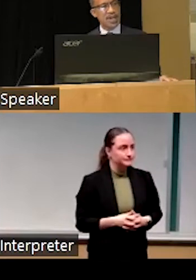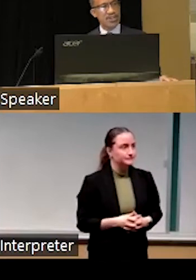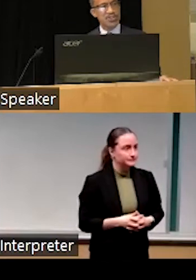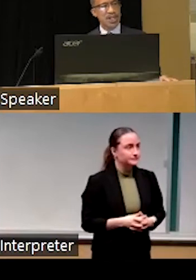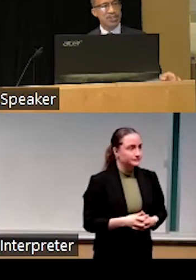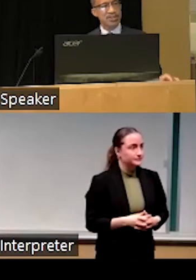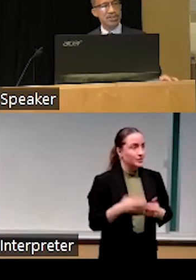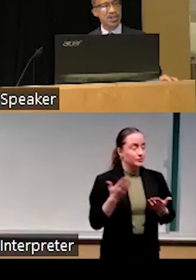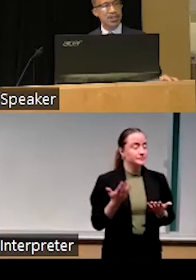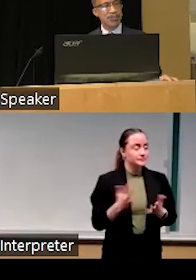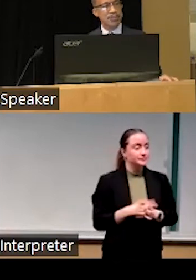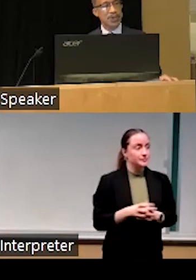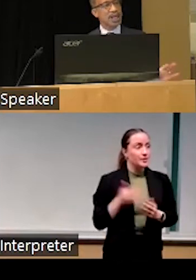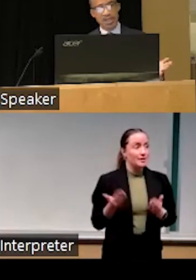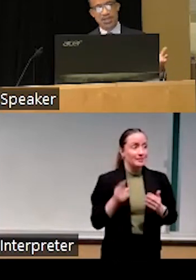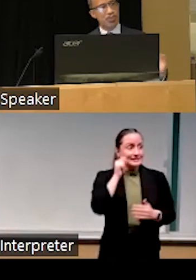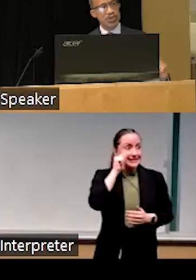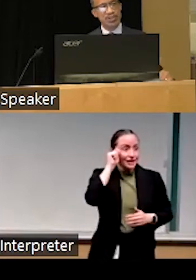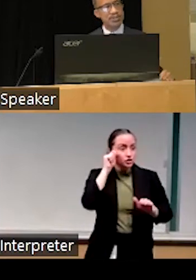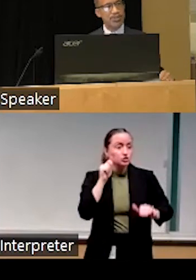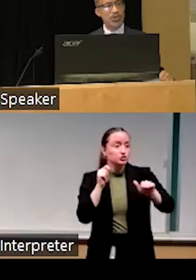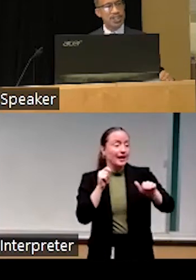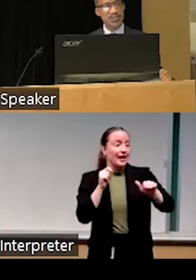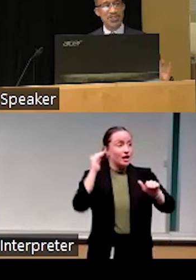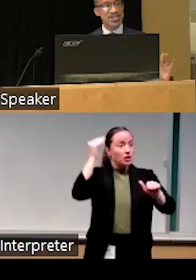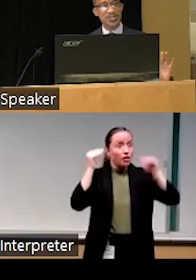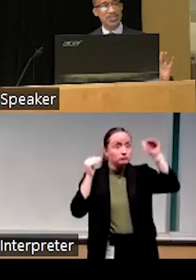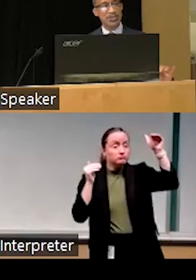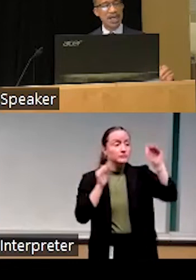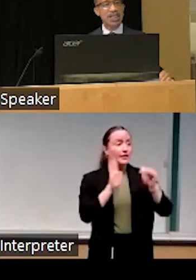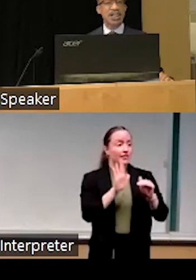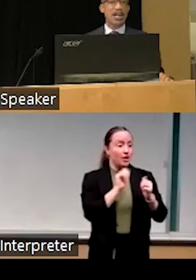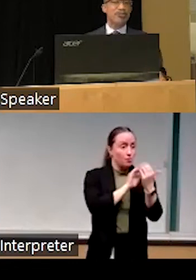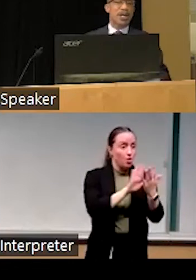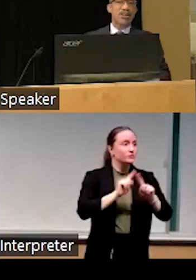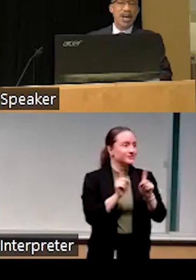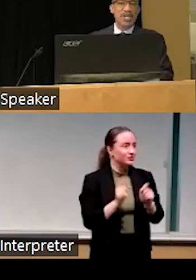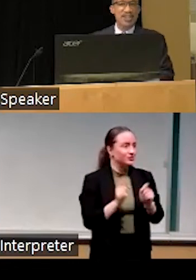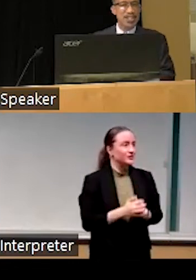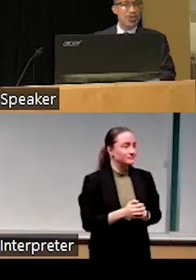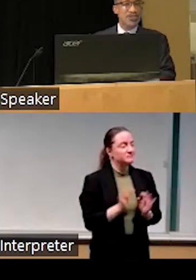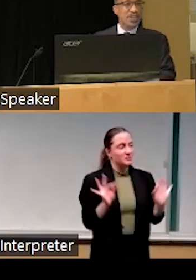aged child um so yeah it's an important important consideration so I I don't have anything specific